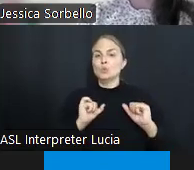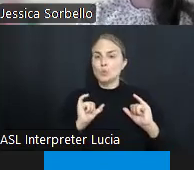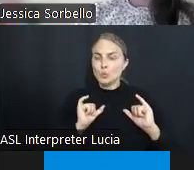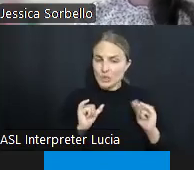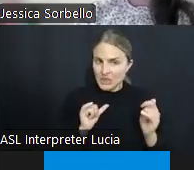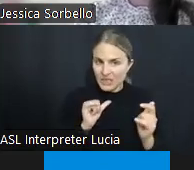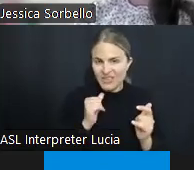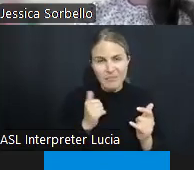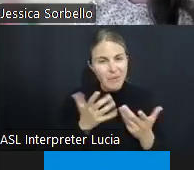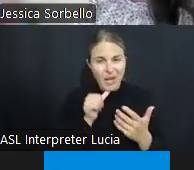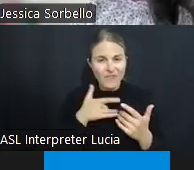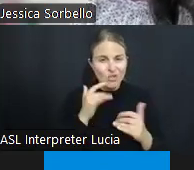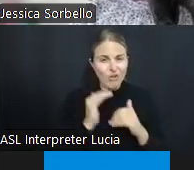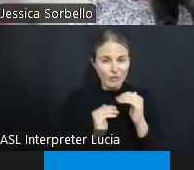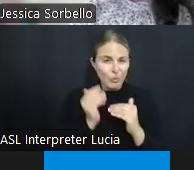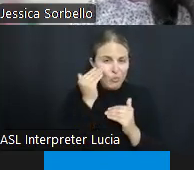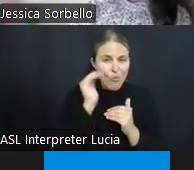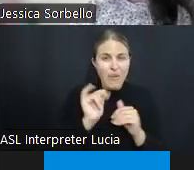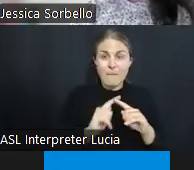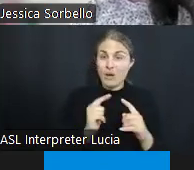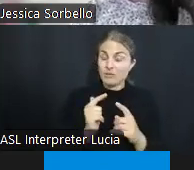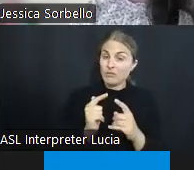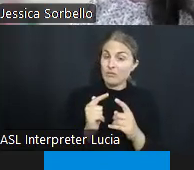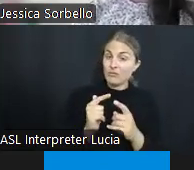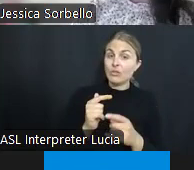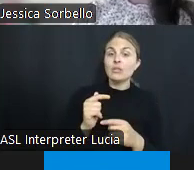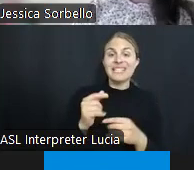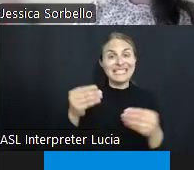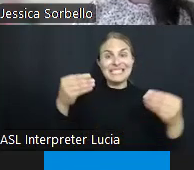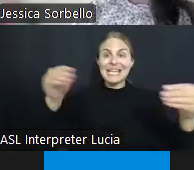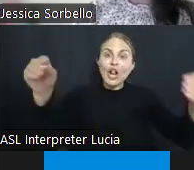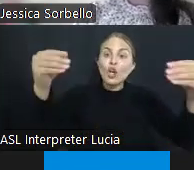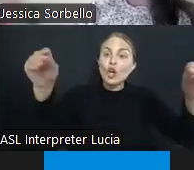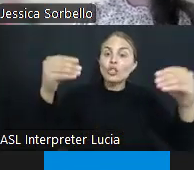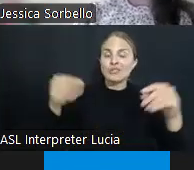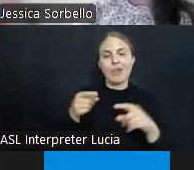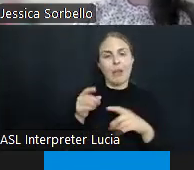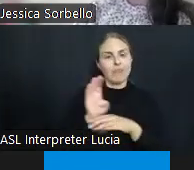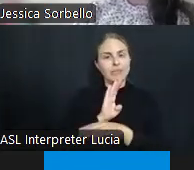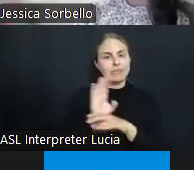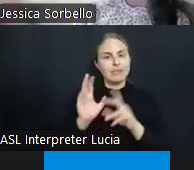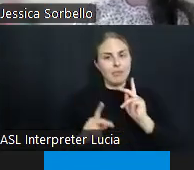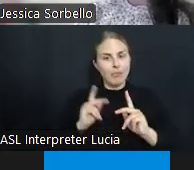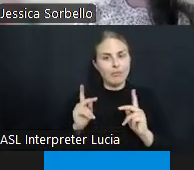So again, that feels uncomfortable to say but what we really want to understand why this is happening, it is